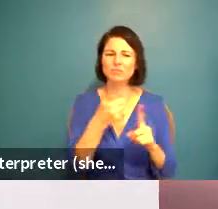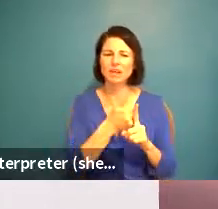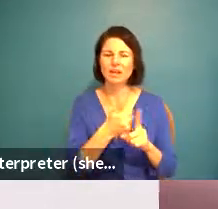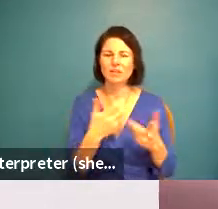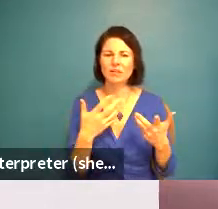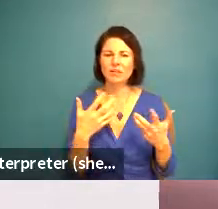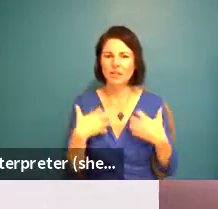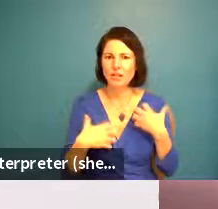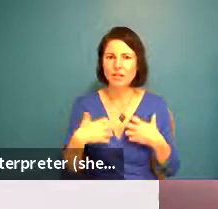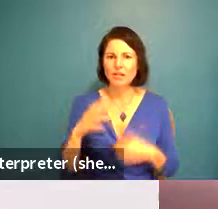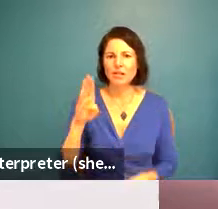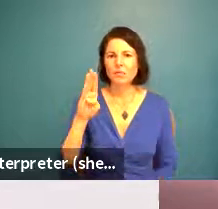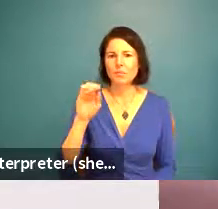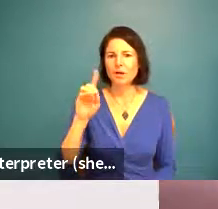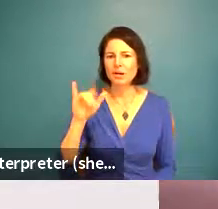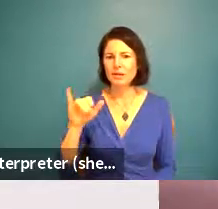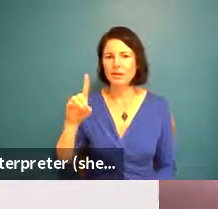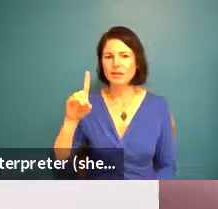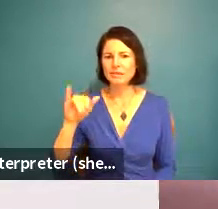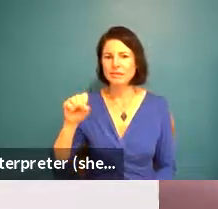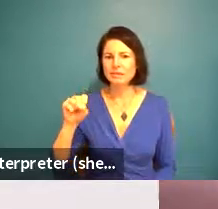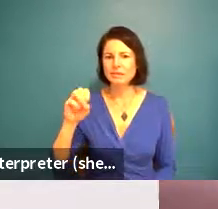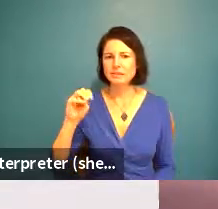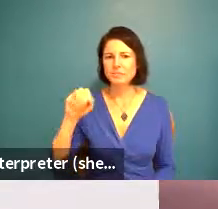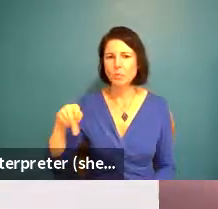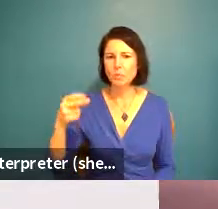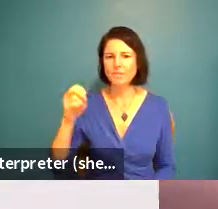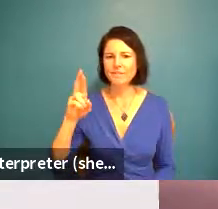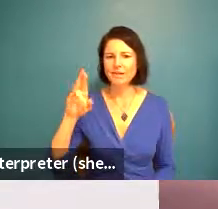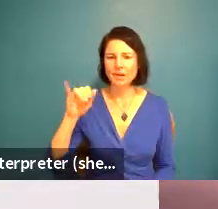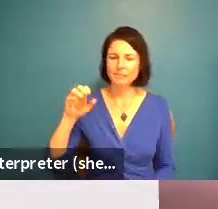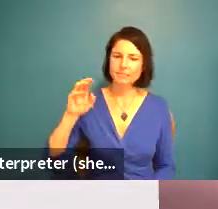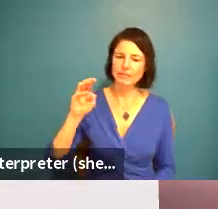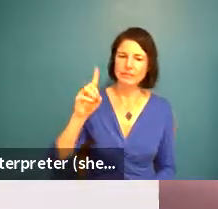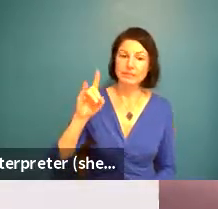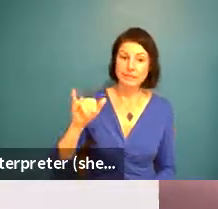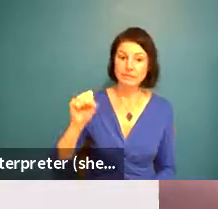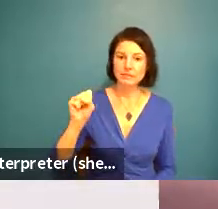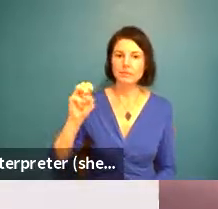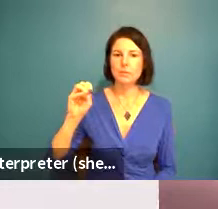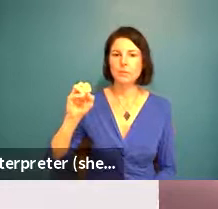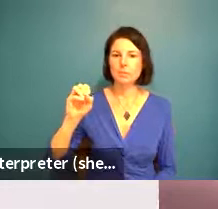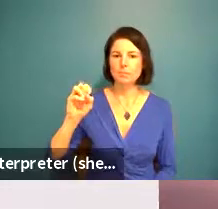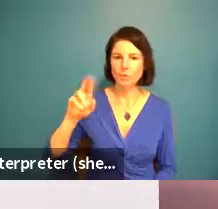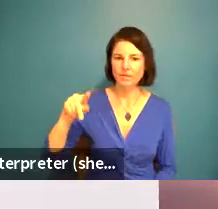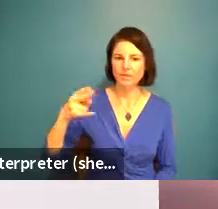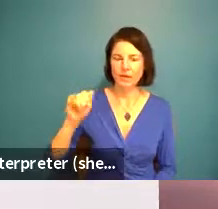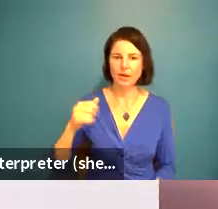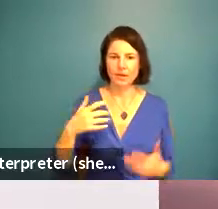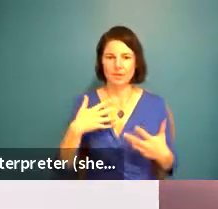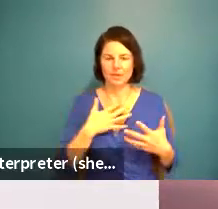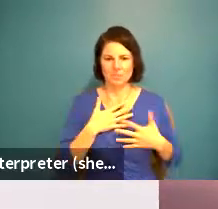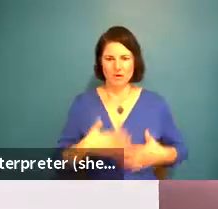Arien Reed he/him: So how to help them would be kind of complicated because each different type of trans person has different needs. But